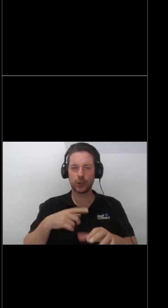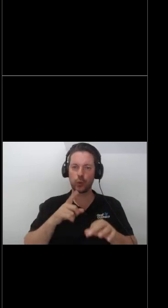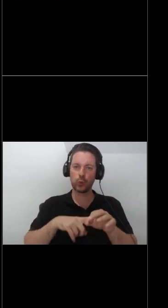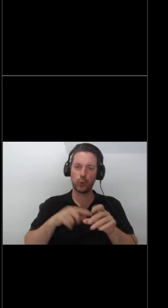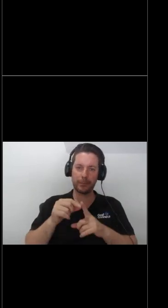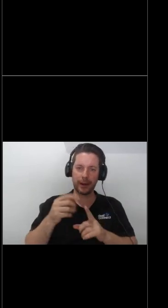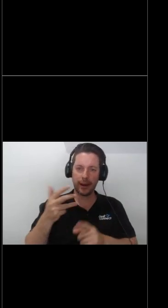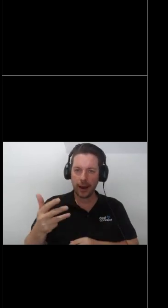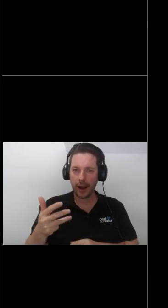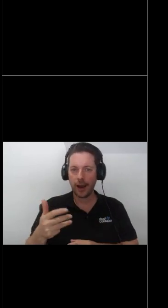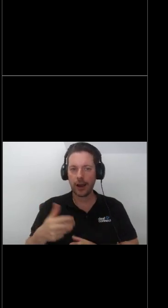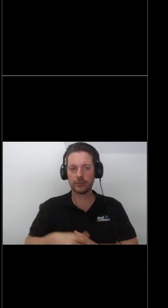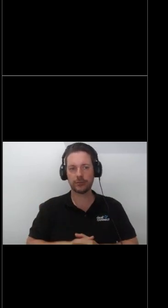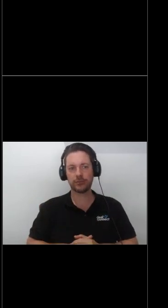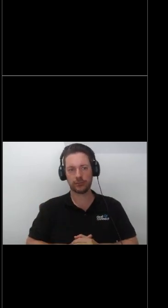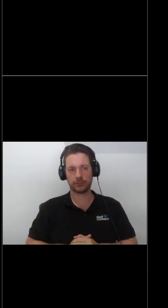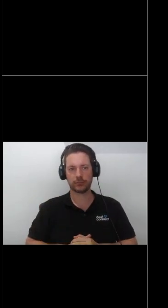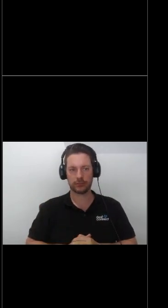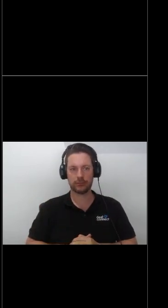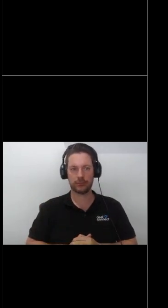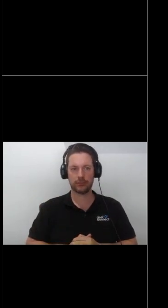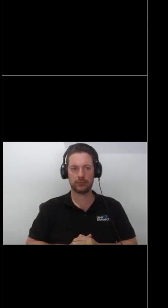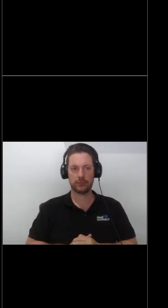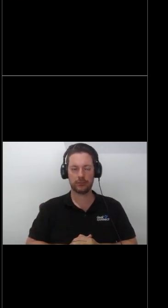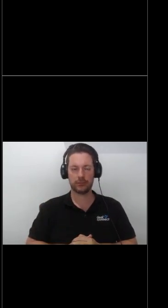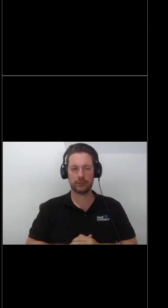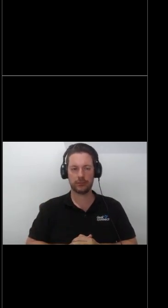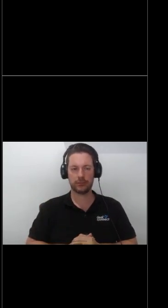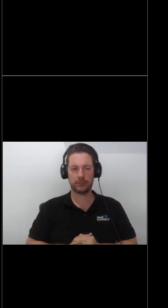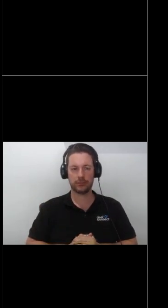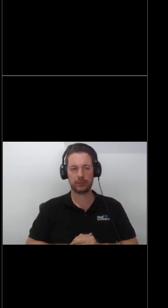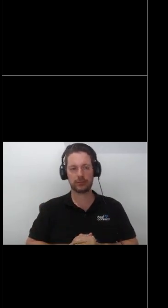Importantly, it will require provision